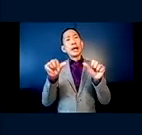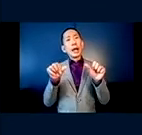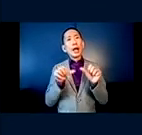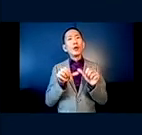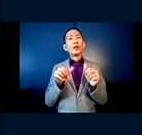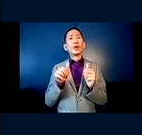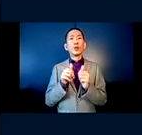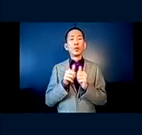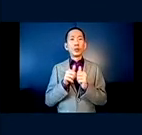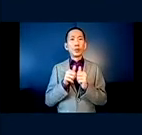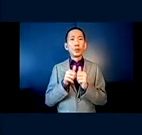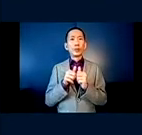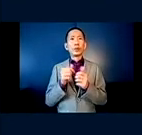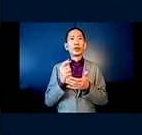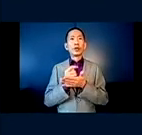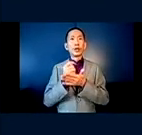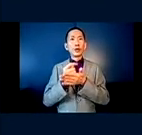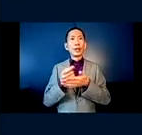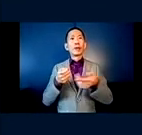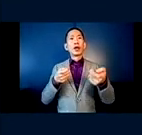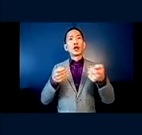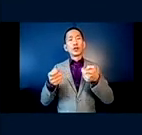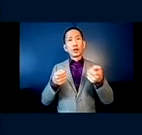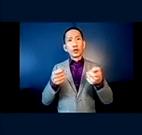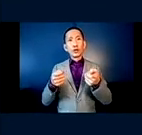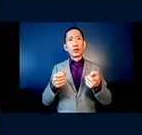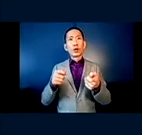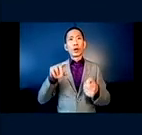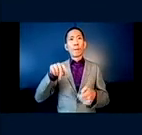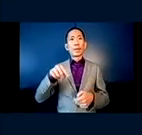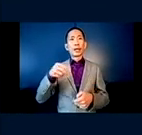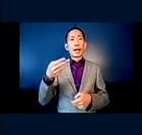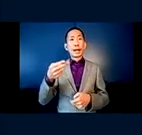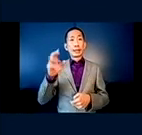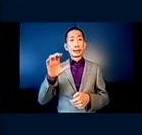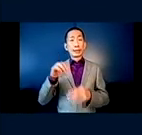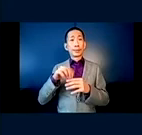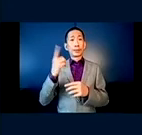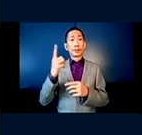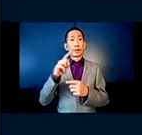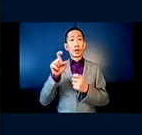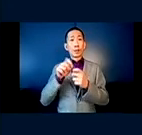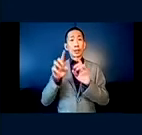A MAP OF THE AREA WITH TREATMENT